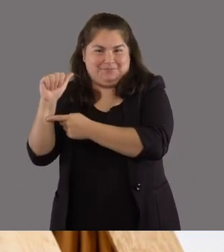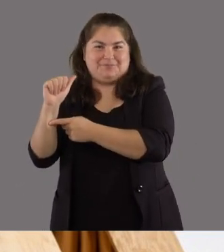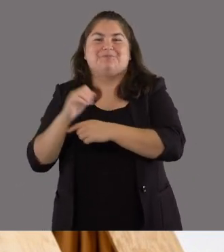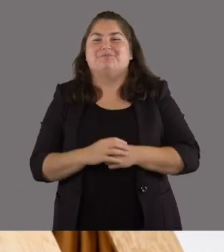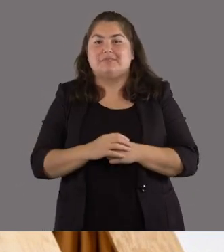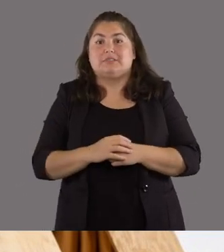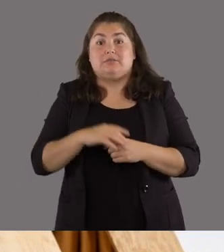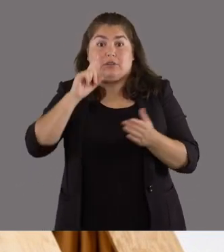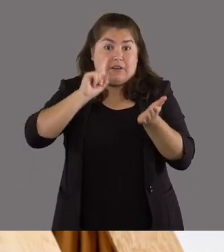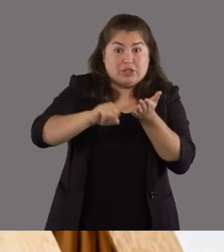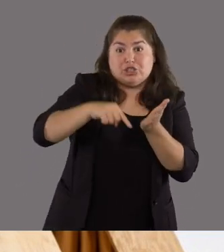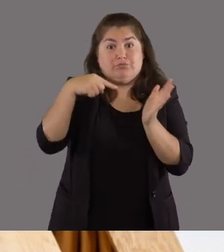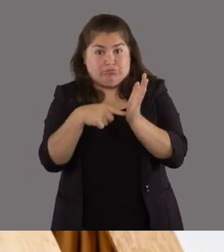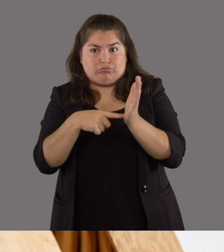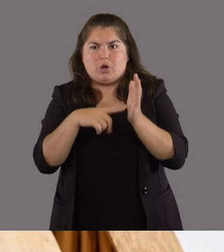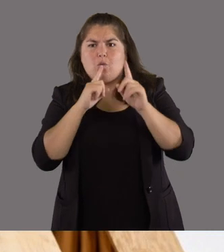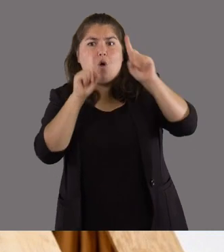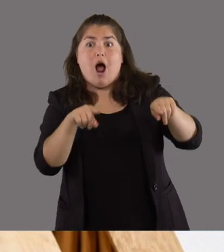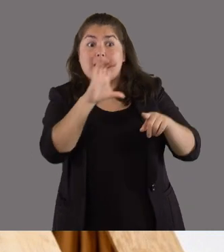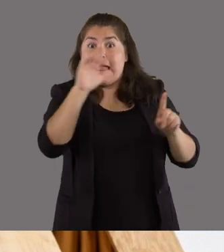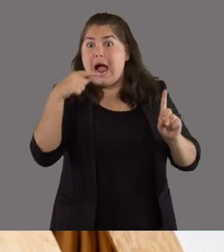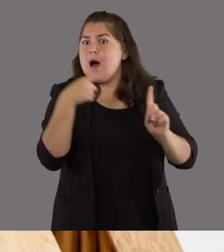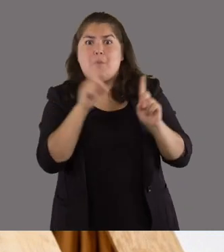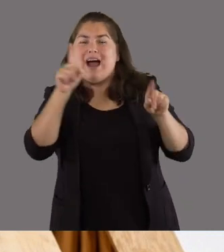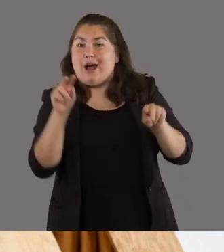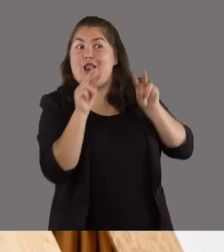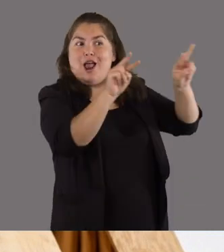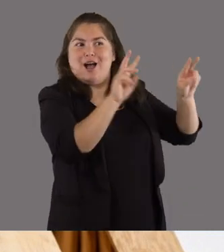along with the Council's response, can be found on the Council's website.